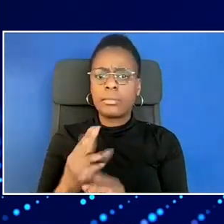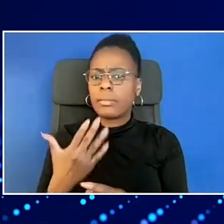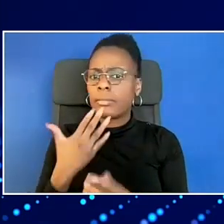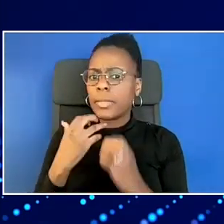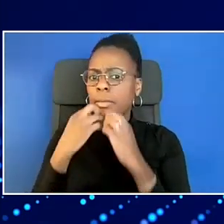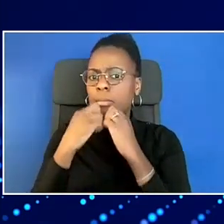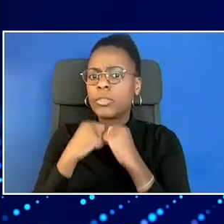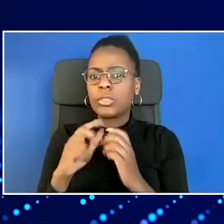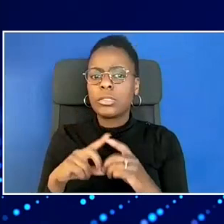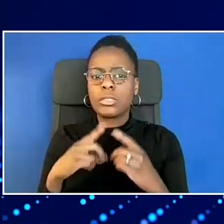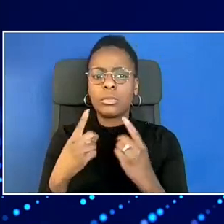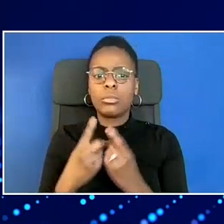that proposal forward.